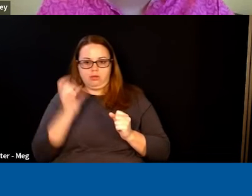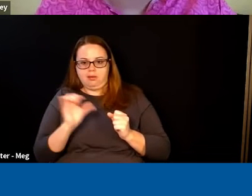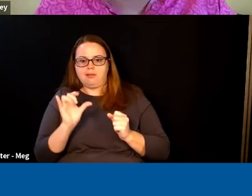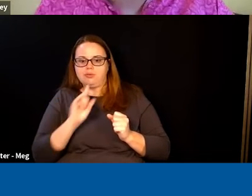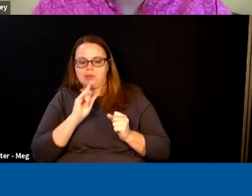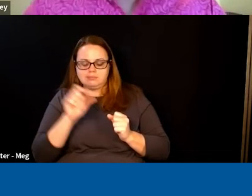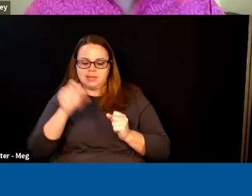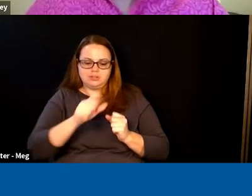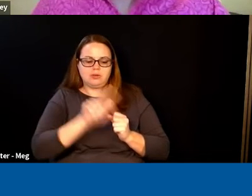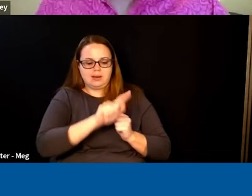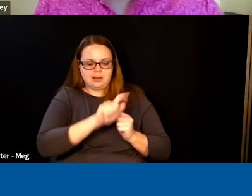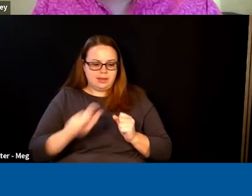you can click on, do button-y stuff.